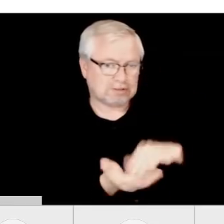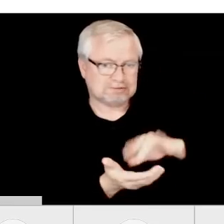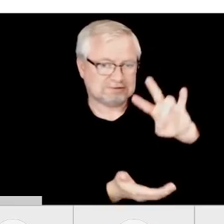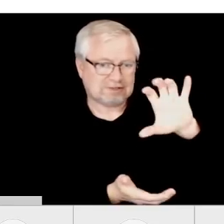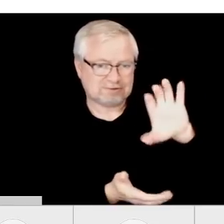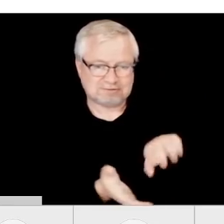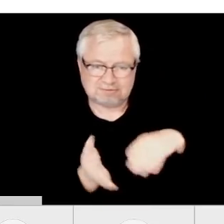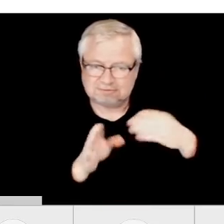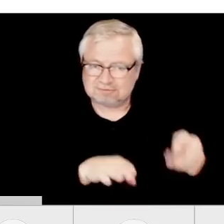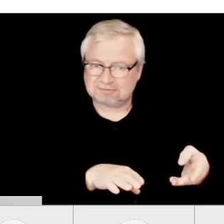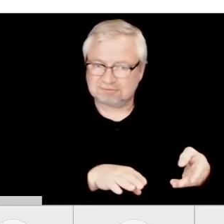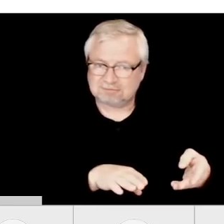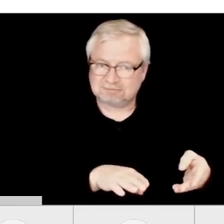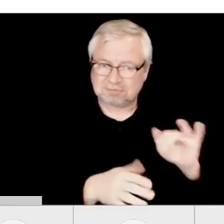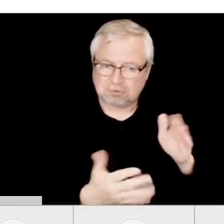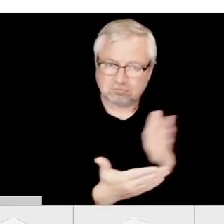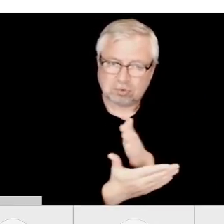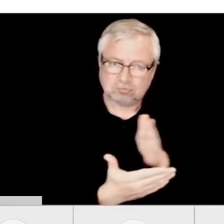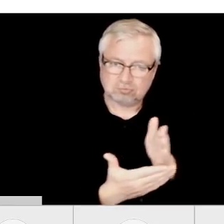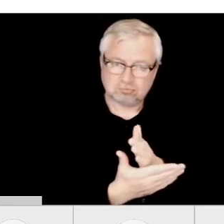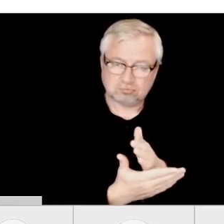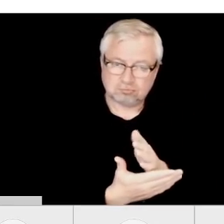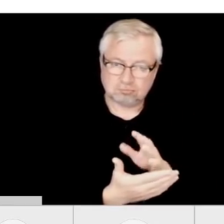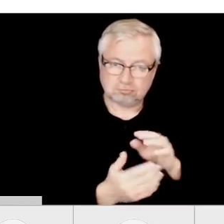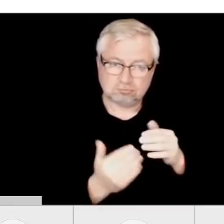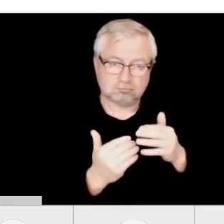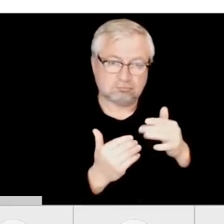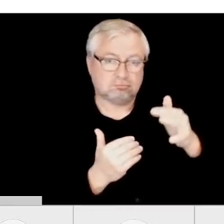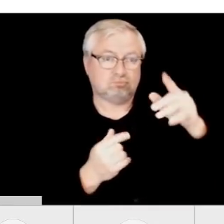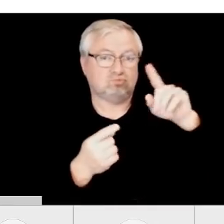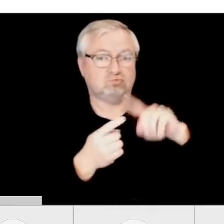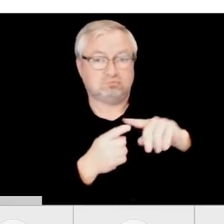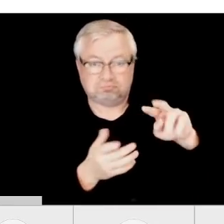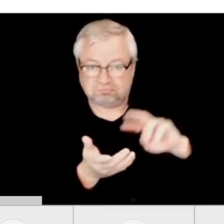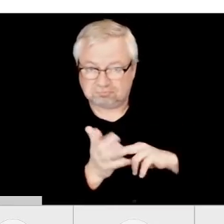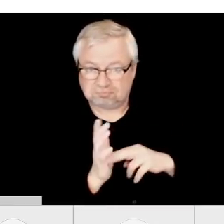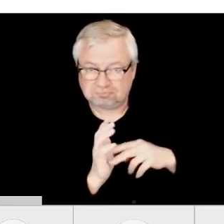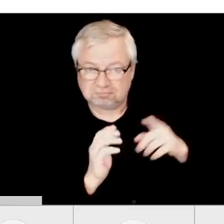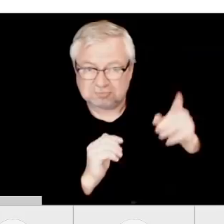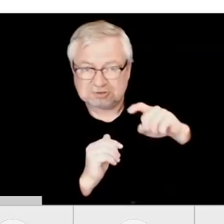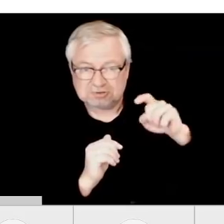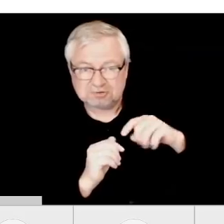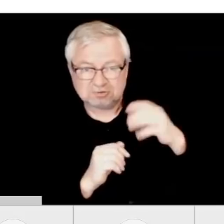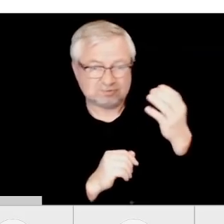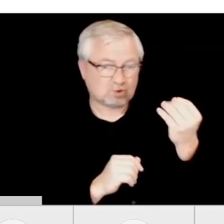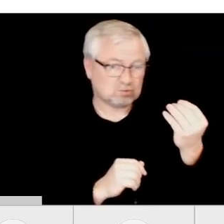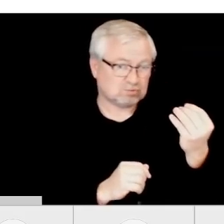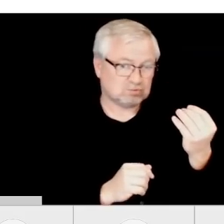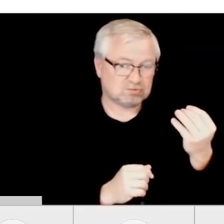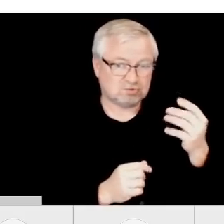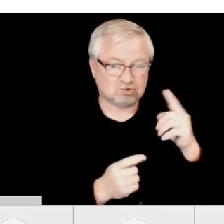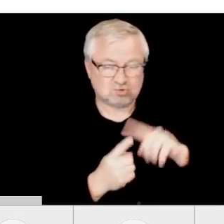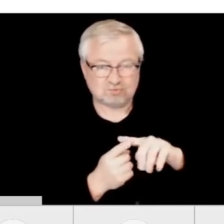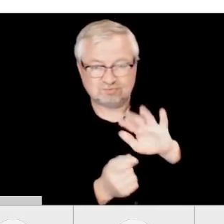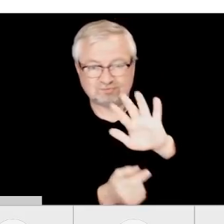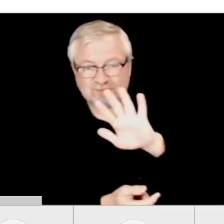And to reach that, you would have to see between 40 and 56 deaths per day on average.